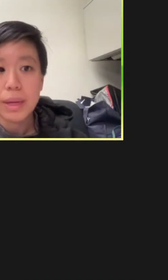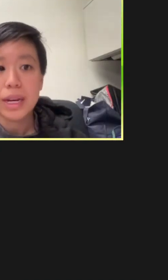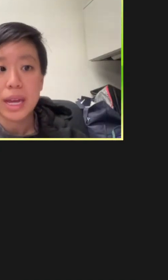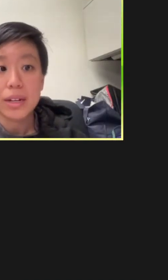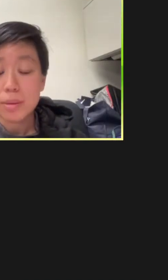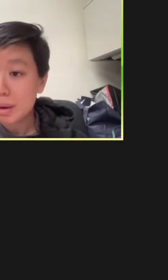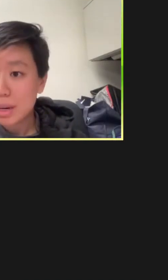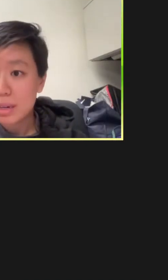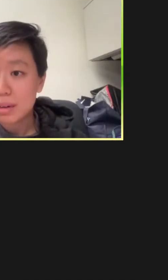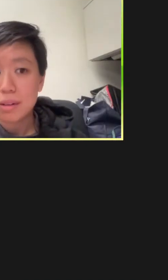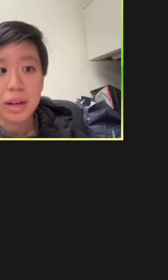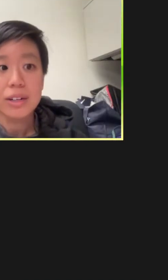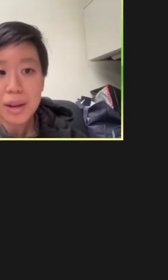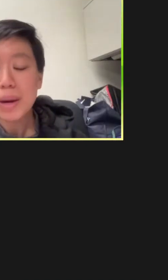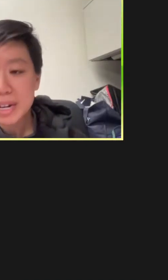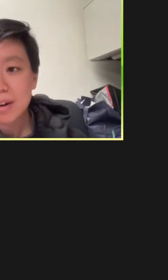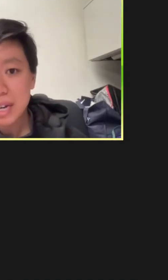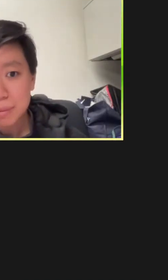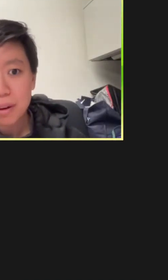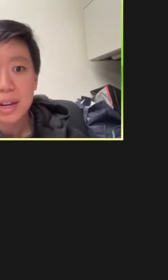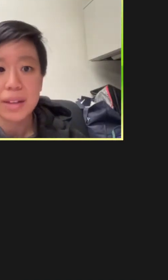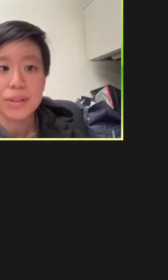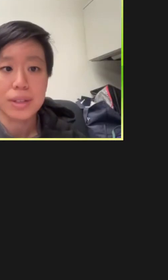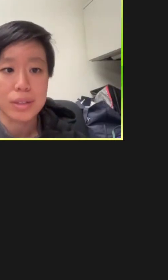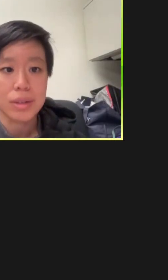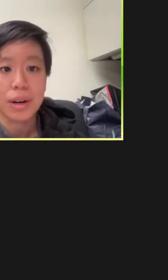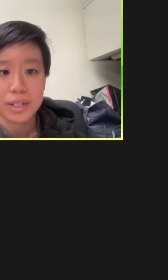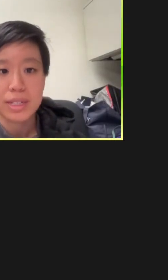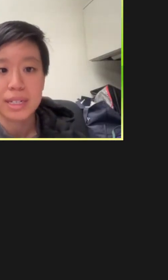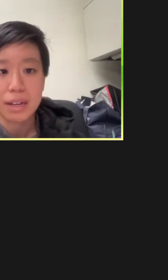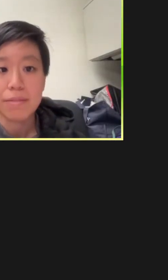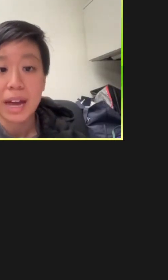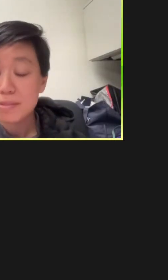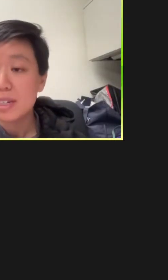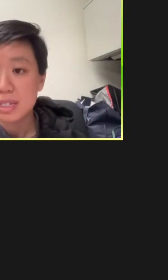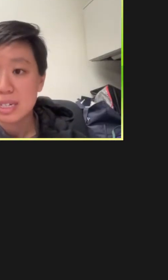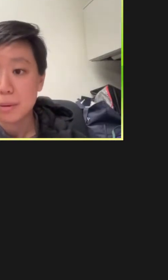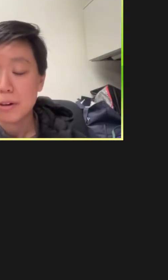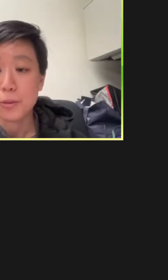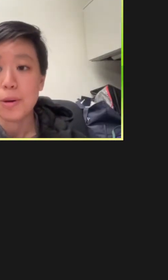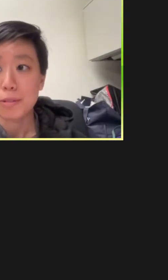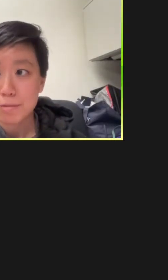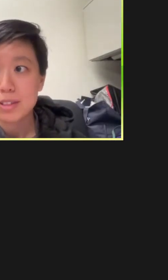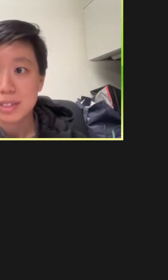Non-Binary Network and there's also Autistic Self-Advocacy Network for more references.